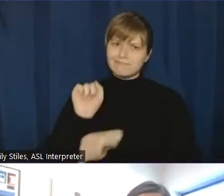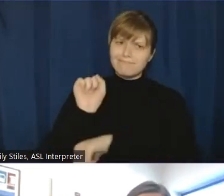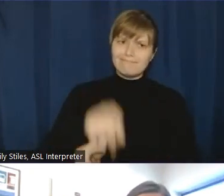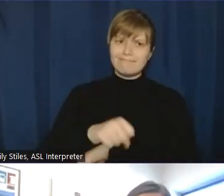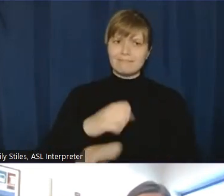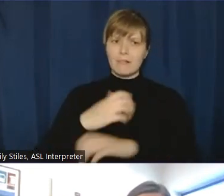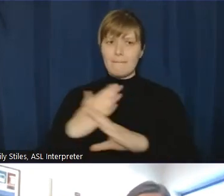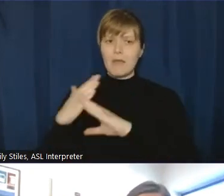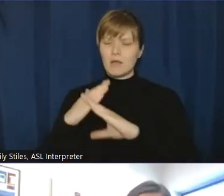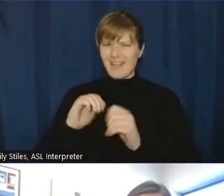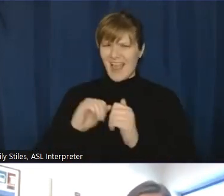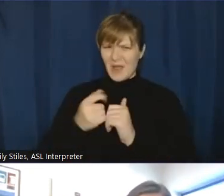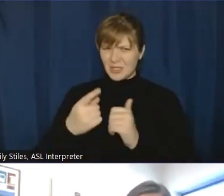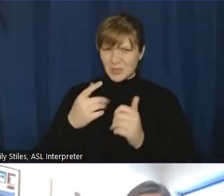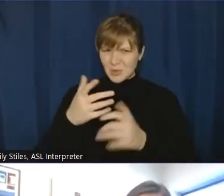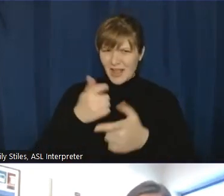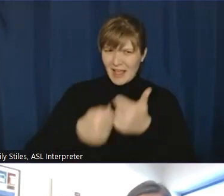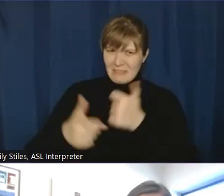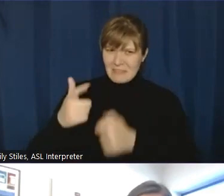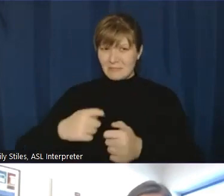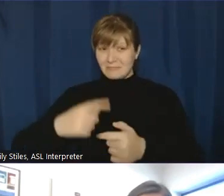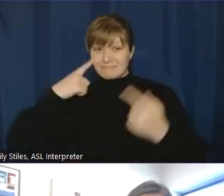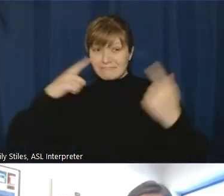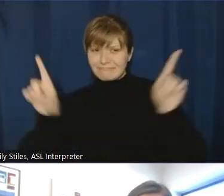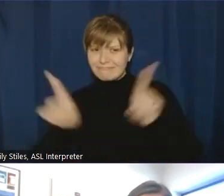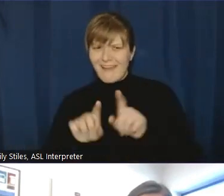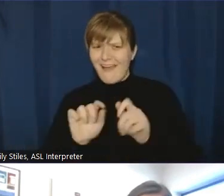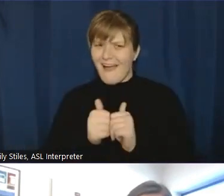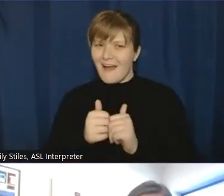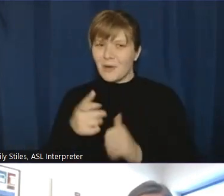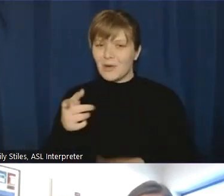The first thing is that we had to have a clear definition and idea of